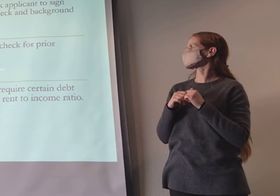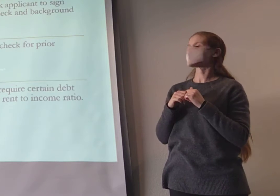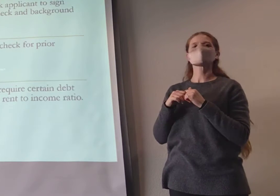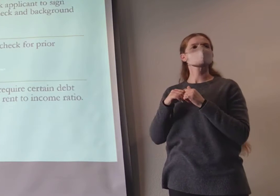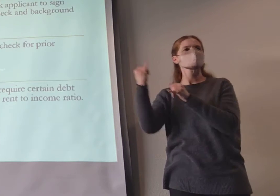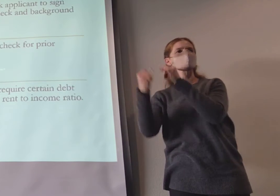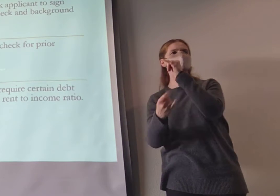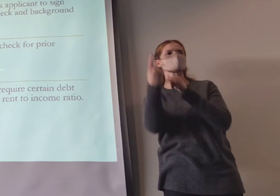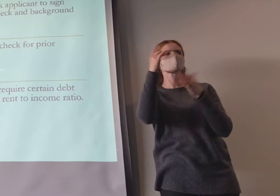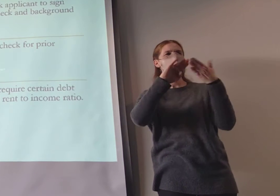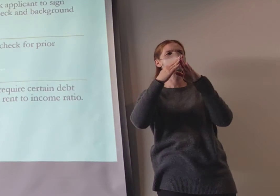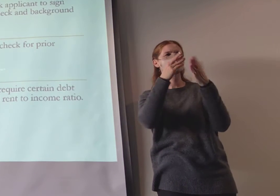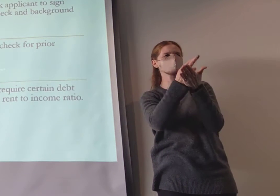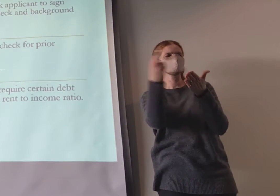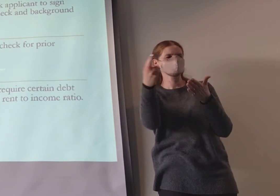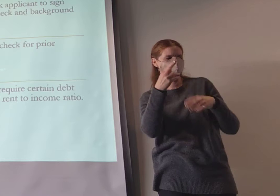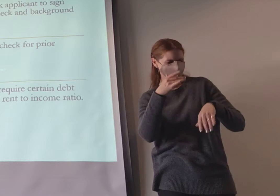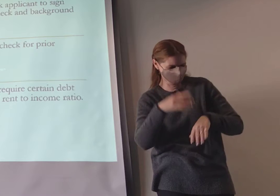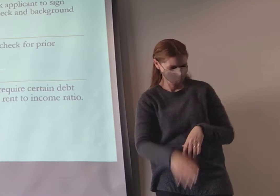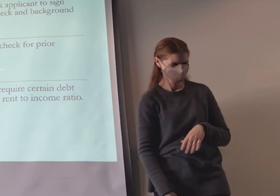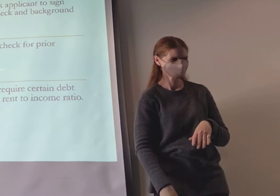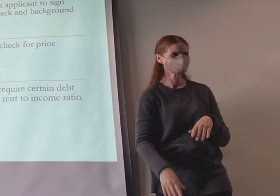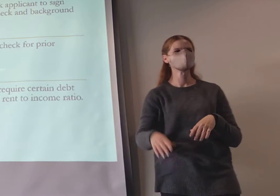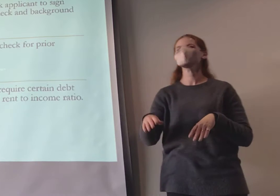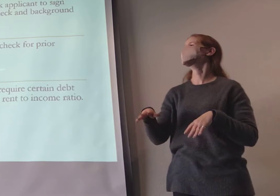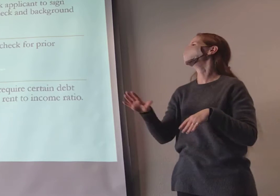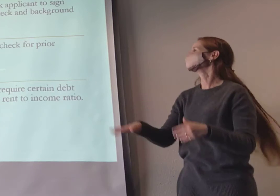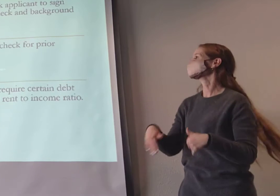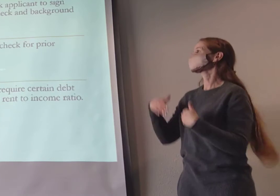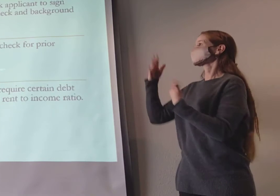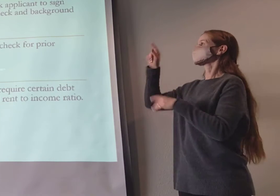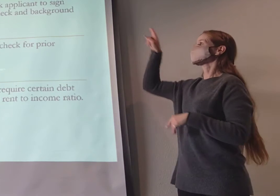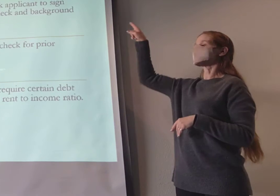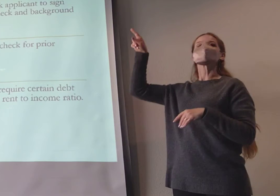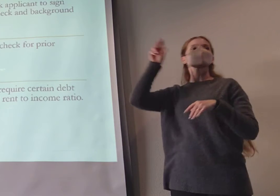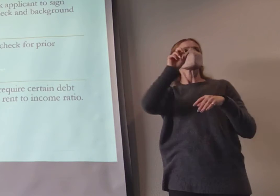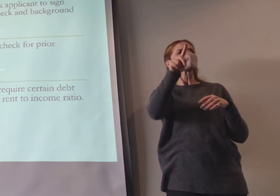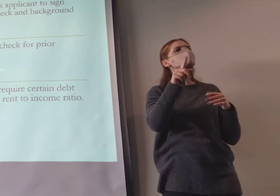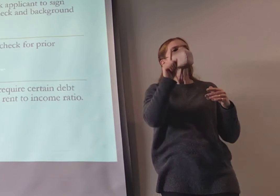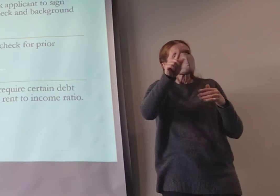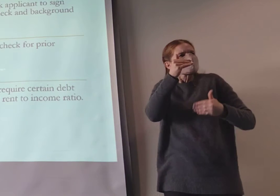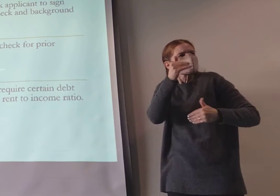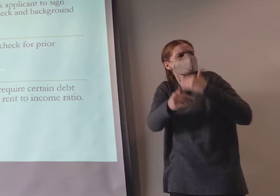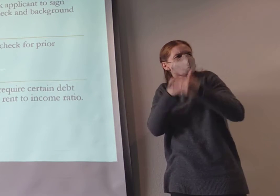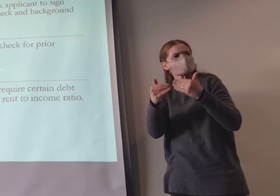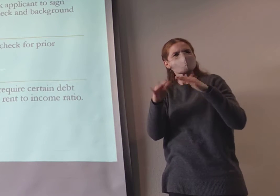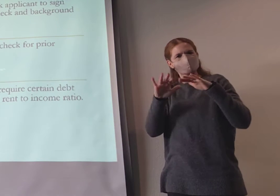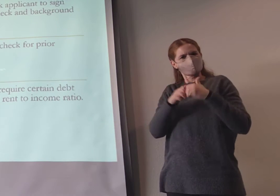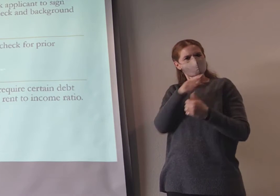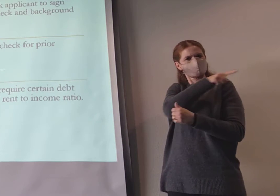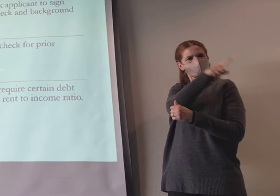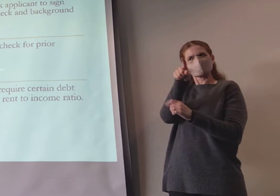The first topic: applying for tenancy, and what changes can be made to rental agreements.